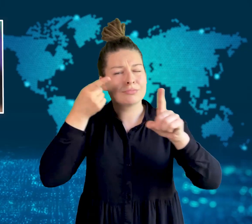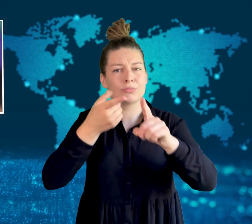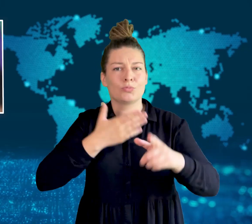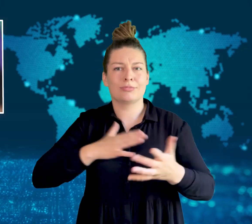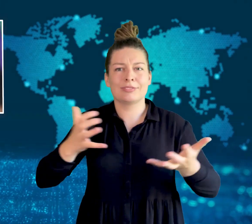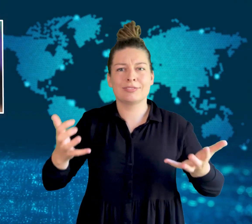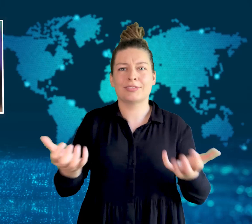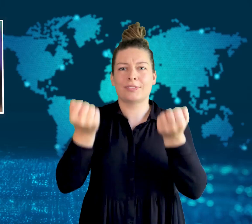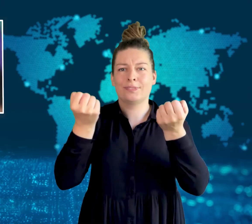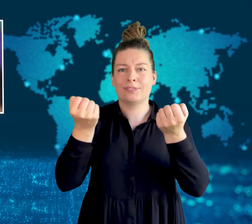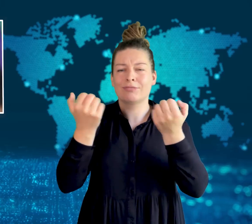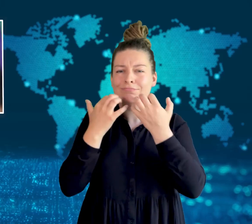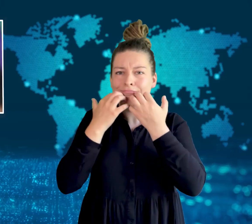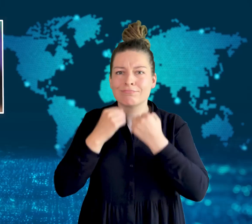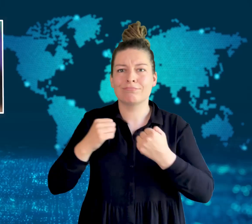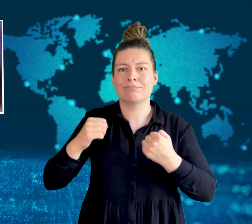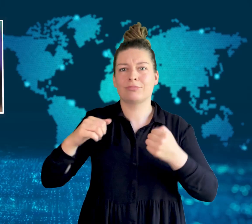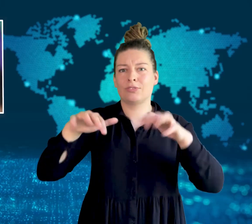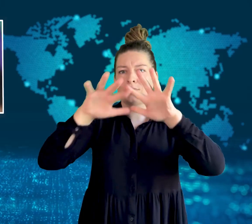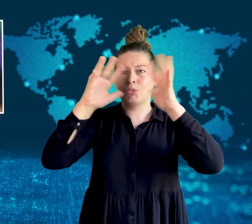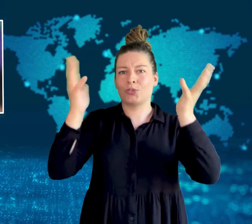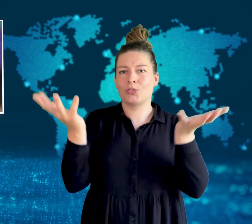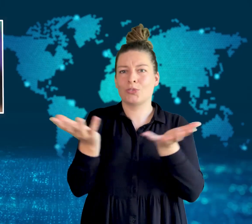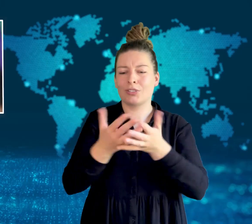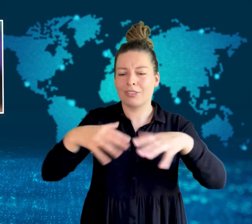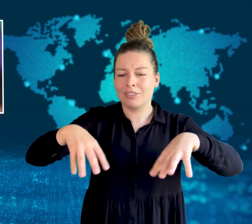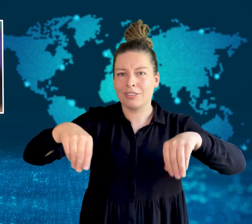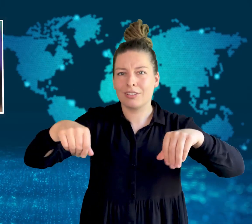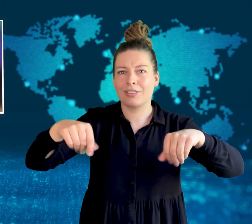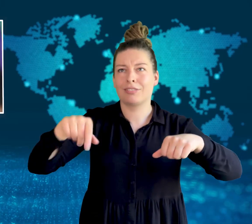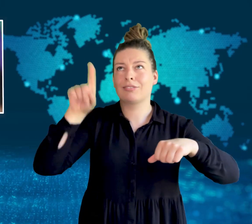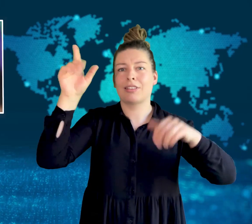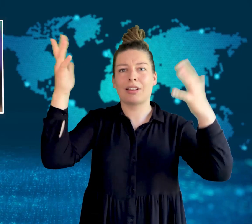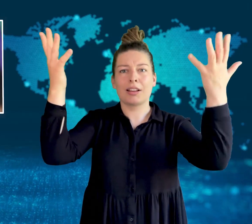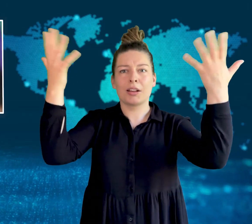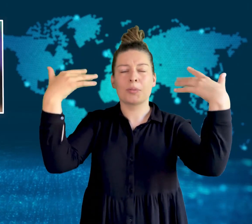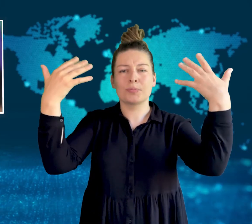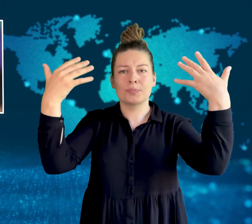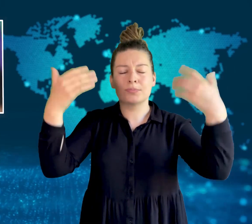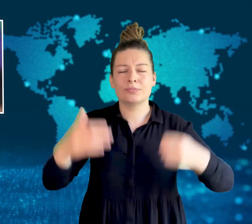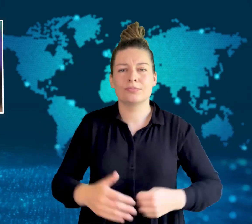and says it will appeal the decision.